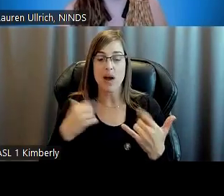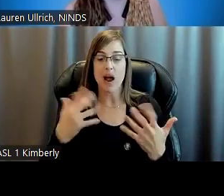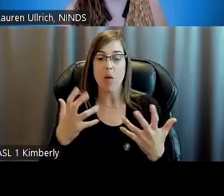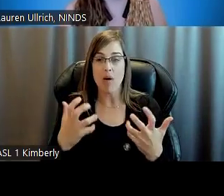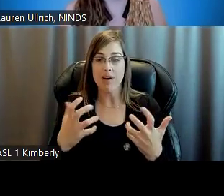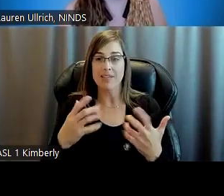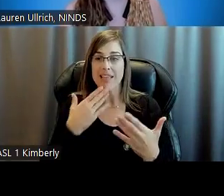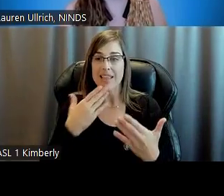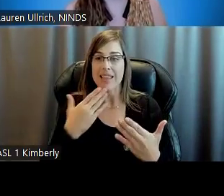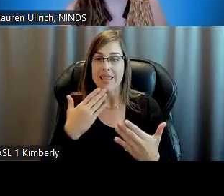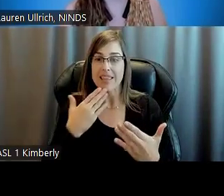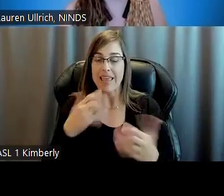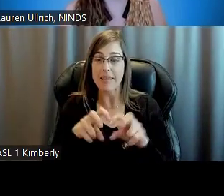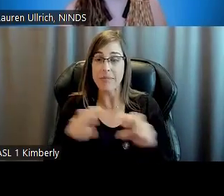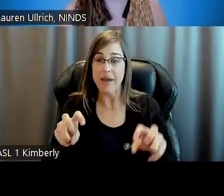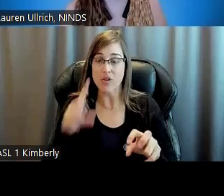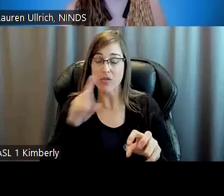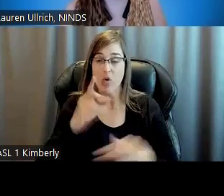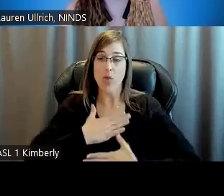for devoting some time today